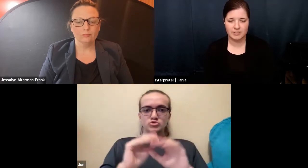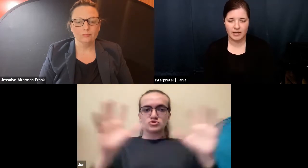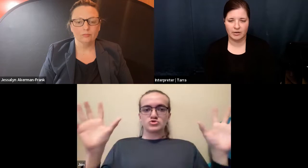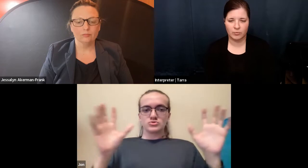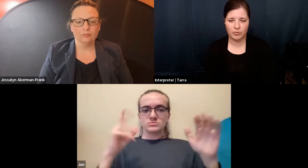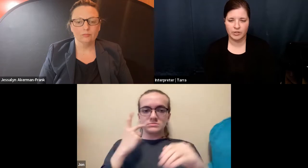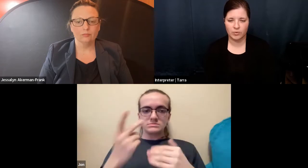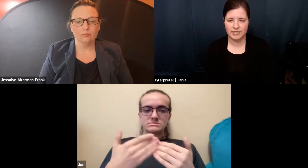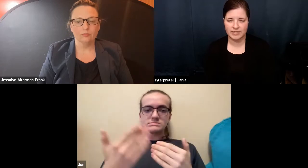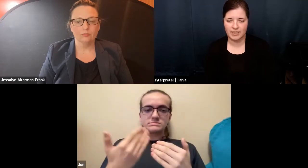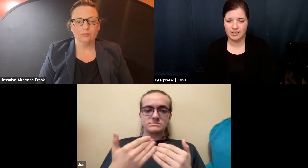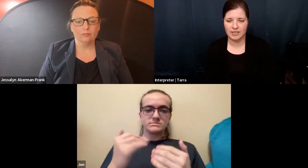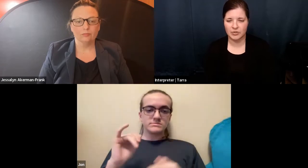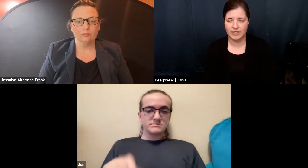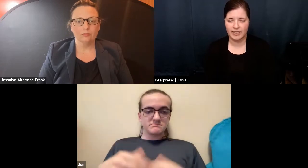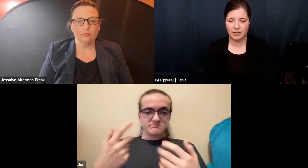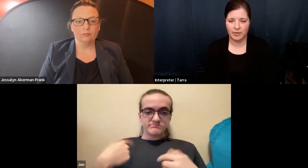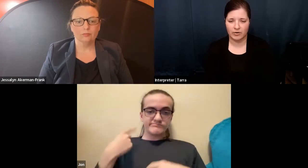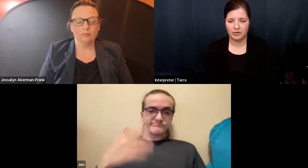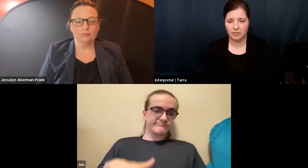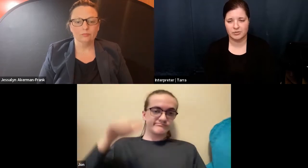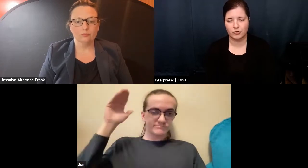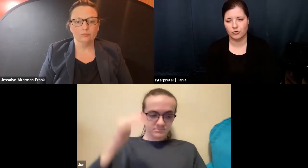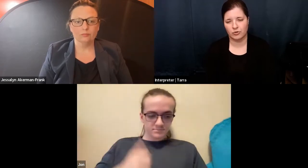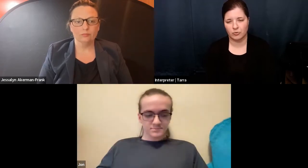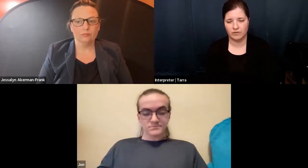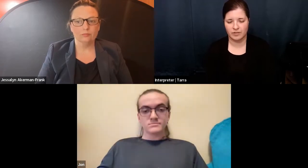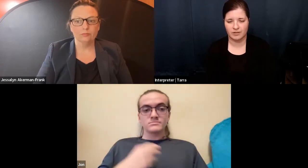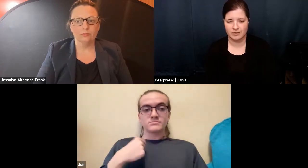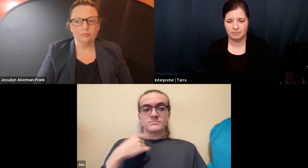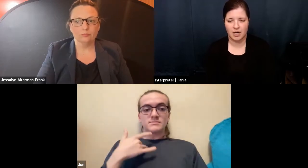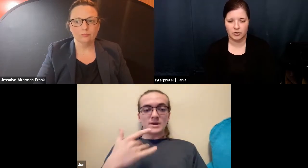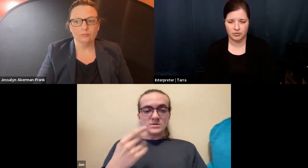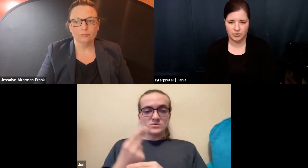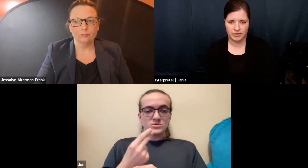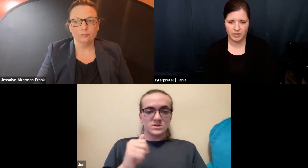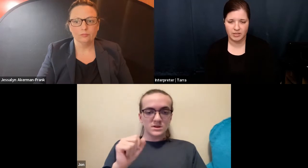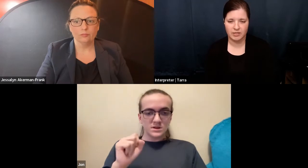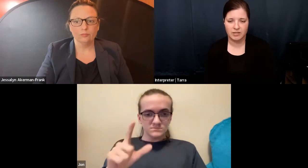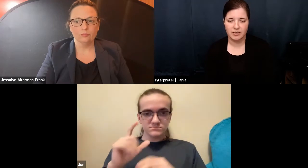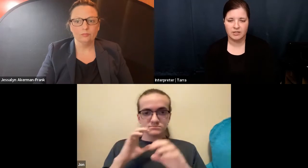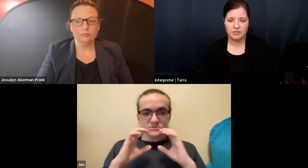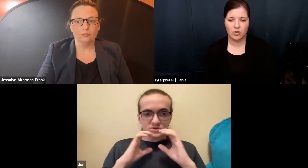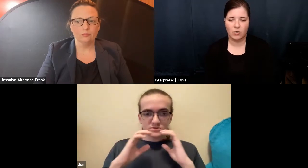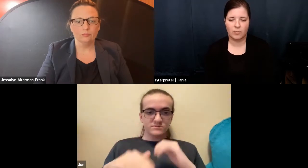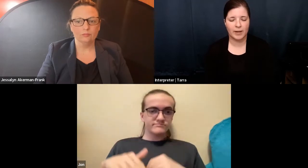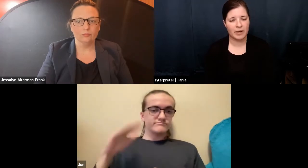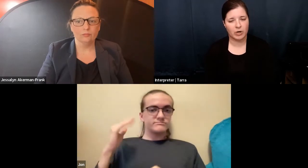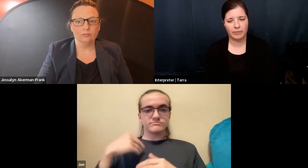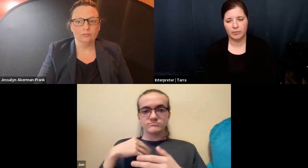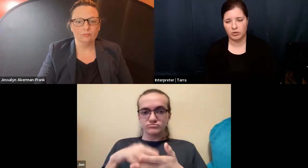It's pretty blurry.